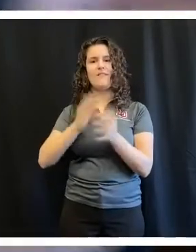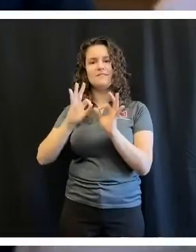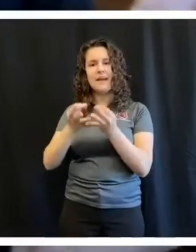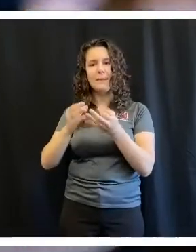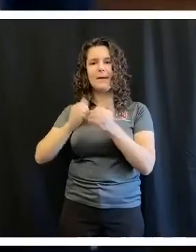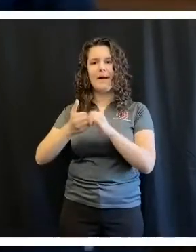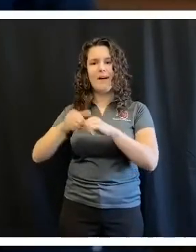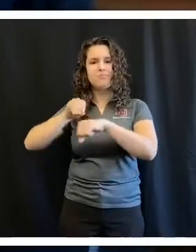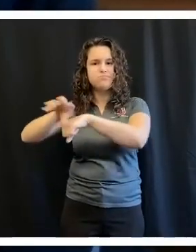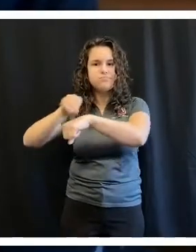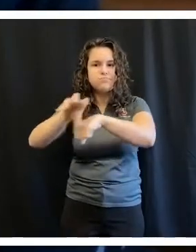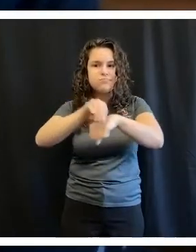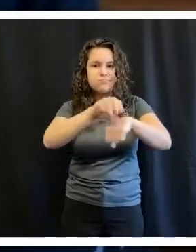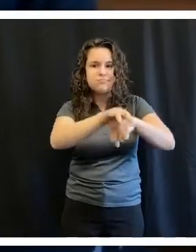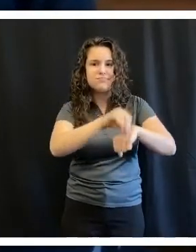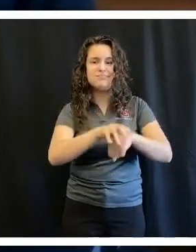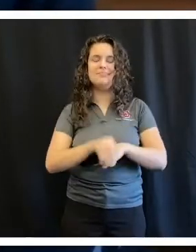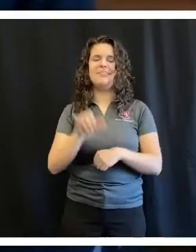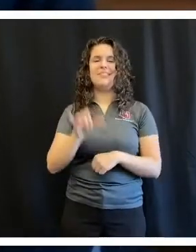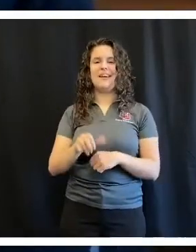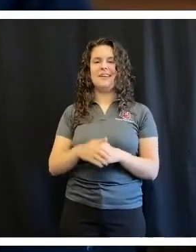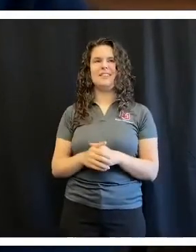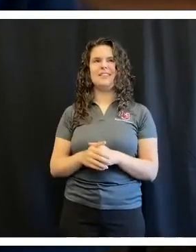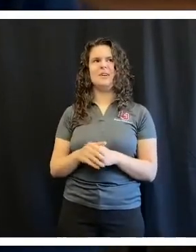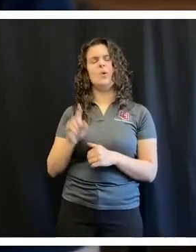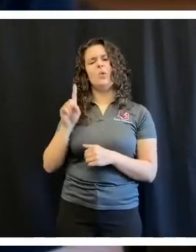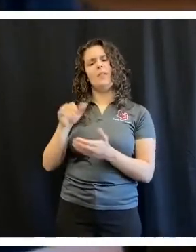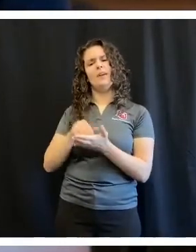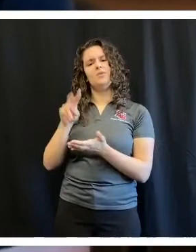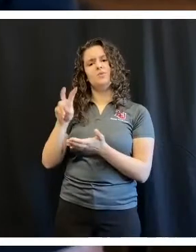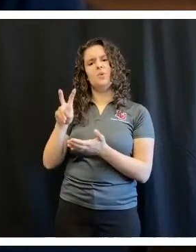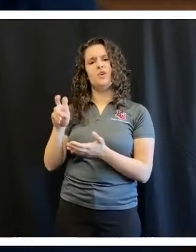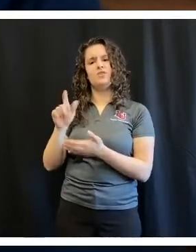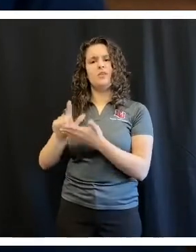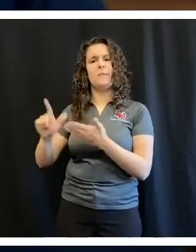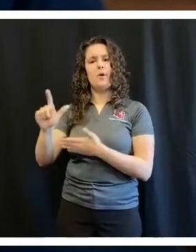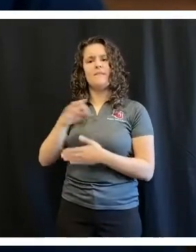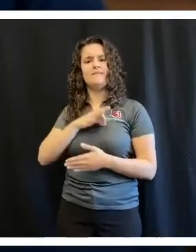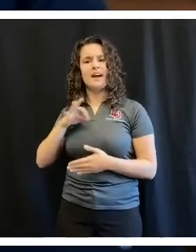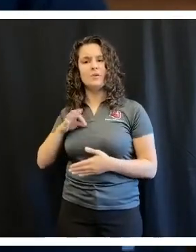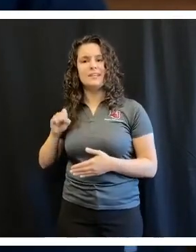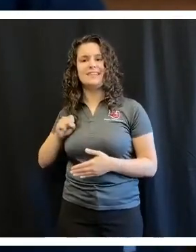There's, I guess, over 1,200 LU faculty and staff, almost 90,000 alumni.